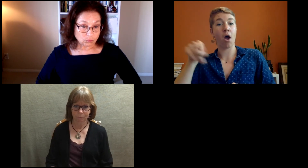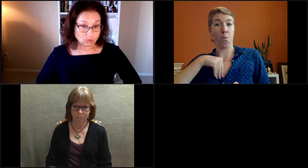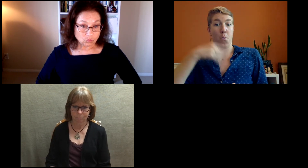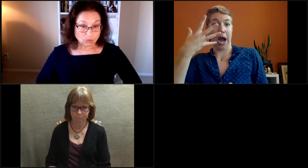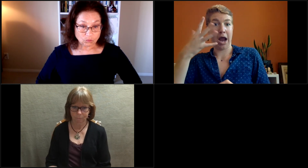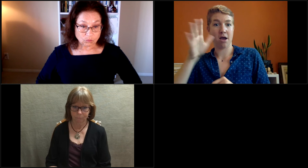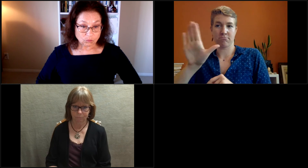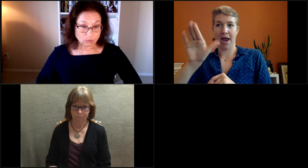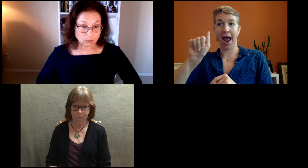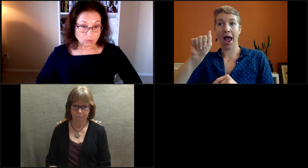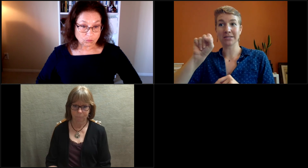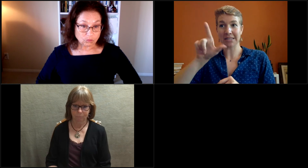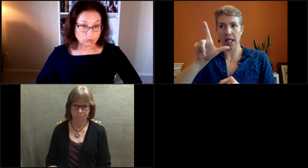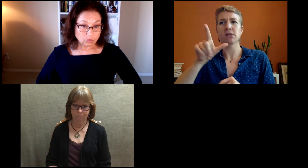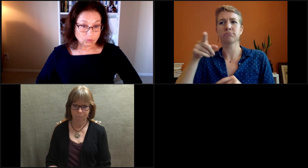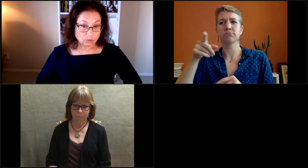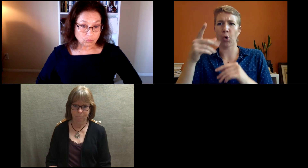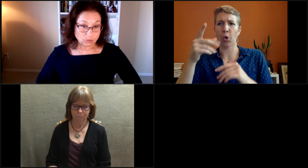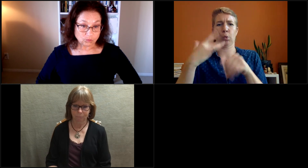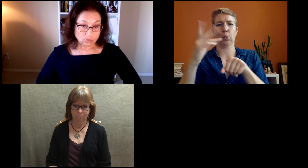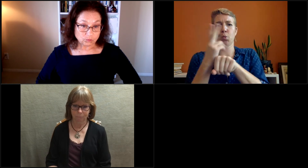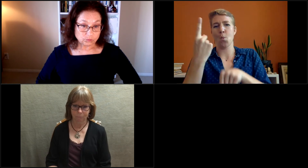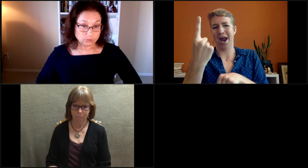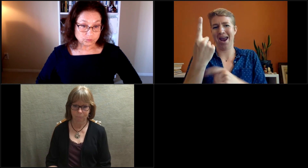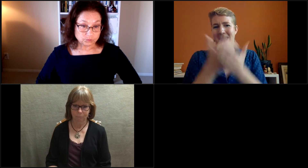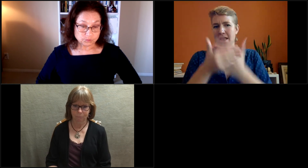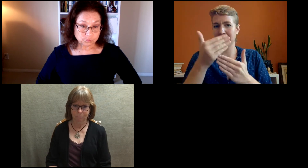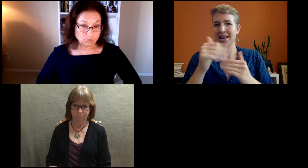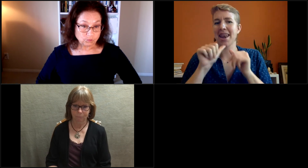Whereas, the white varieties often use the one-handed negation.